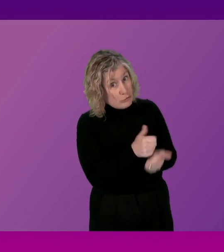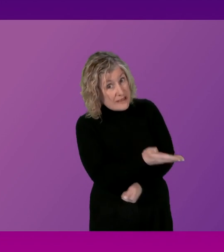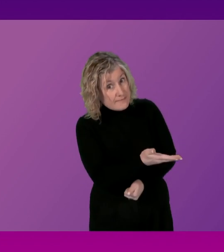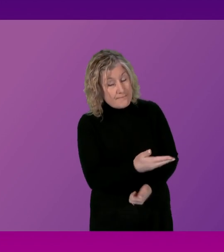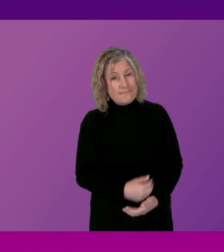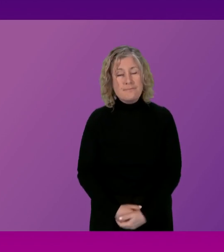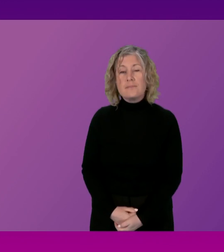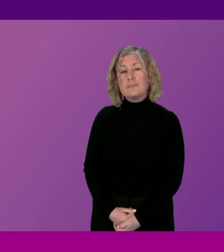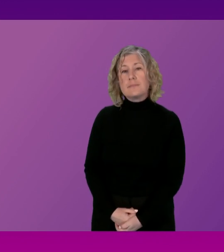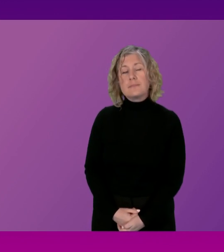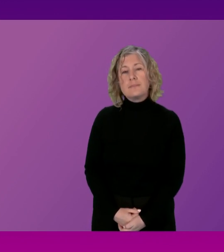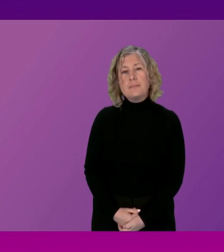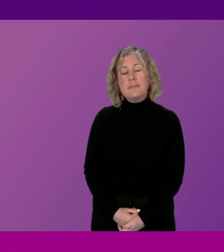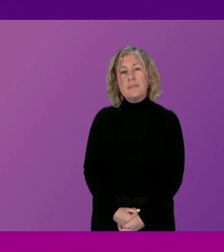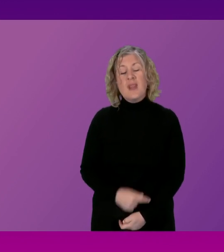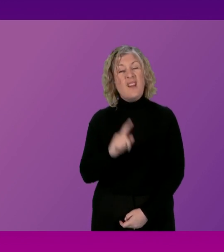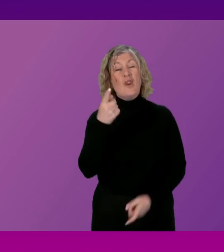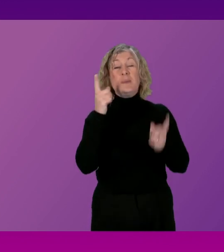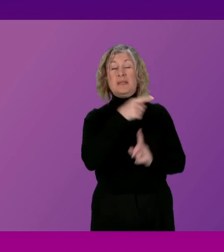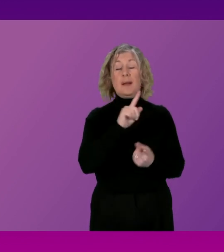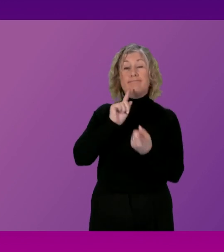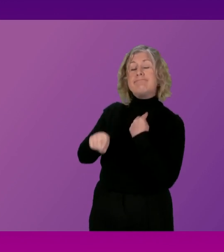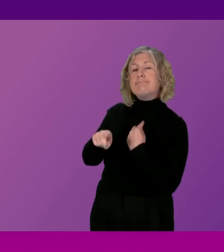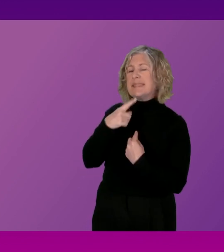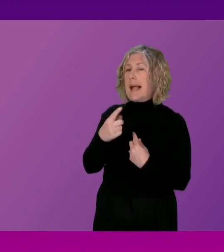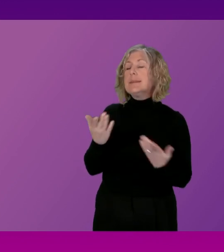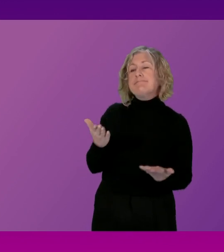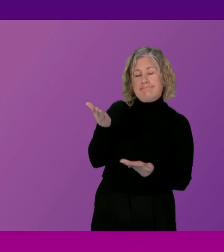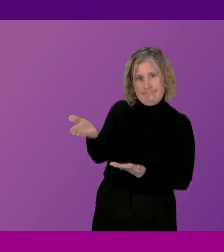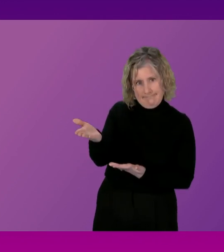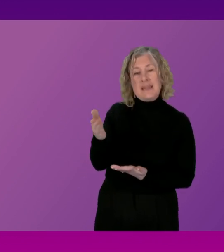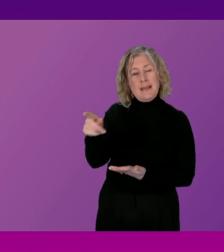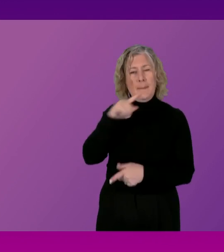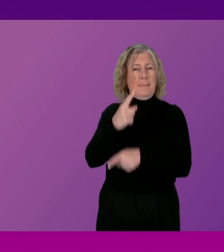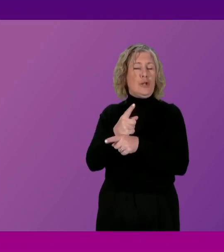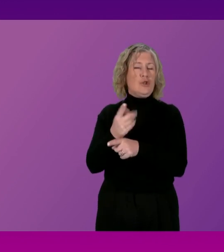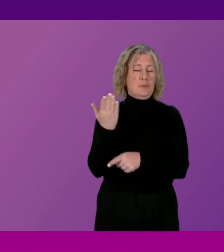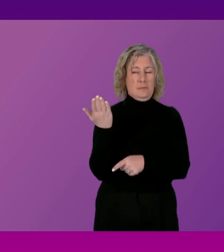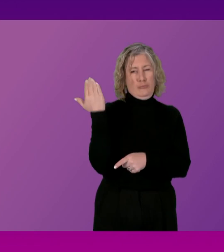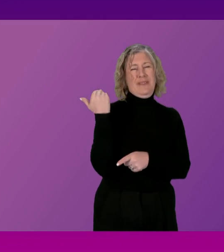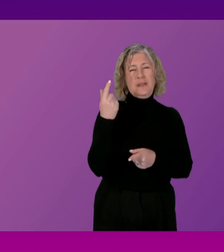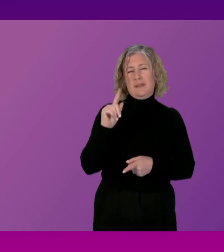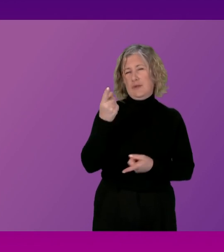As Douglas Ross has mentioned the former First Minister, let me remind him and, indeed, the